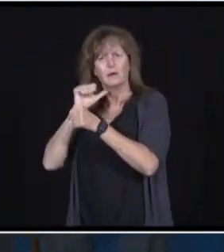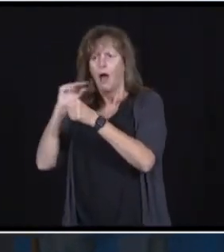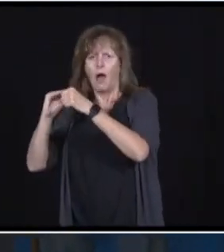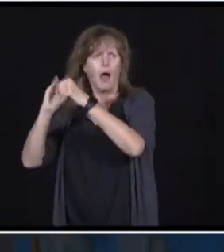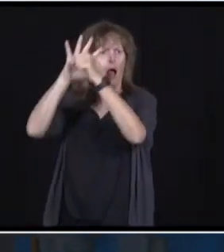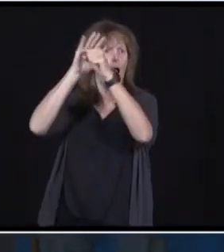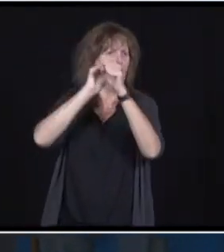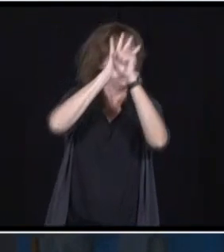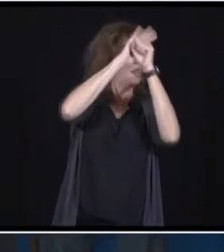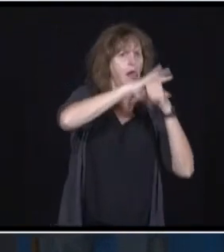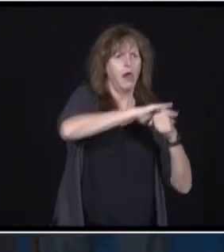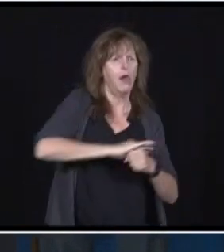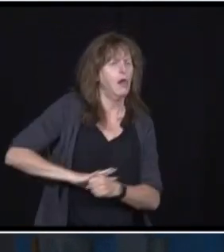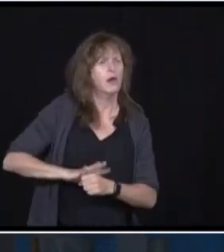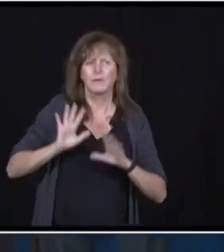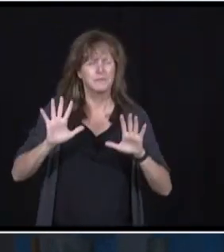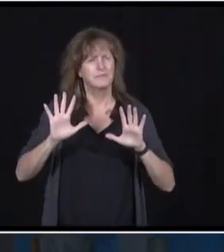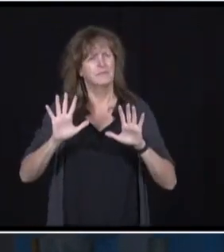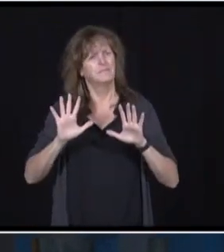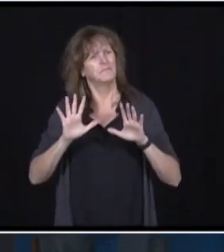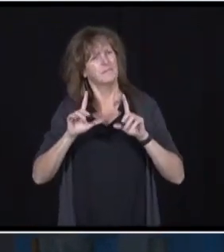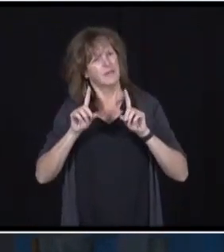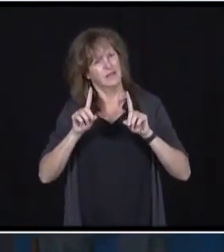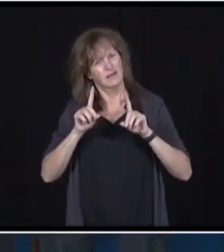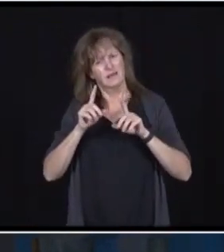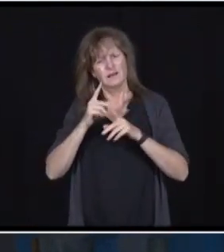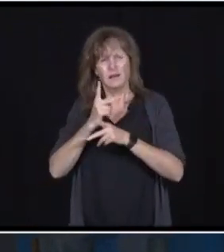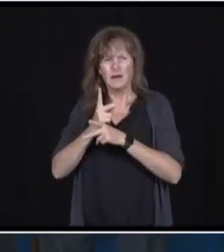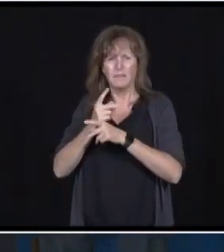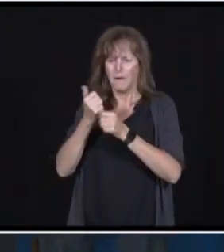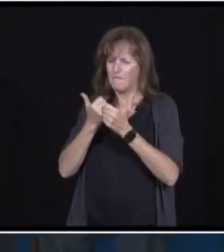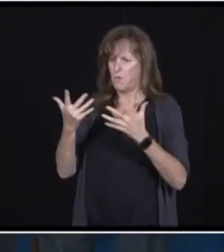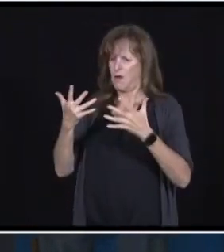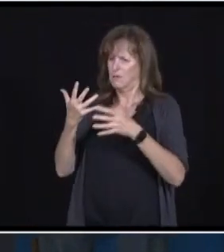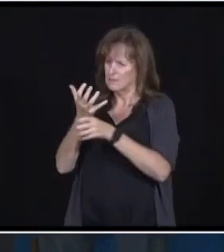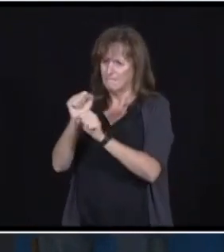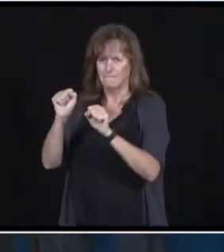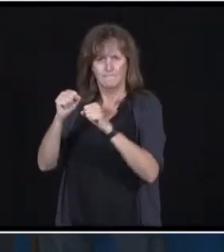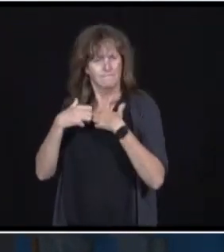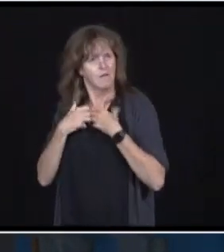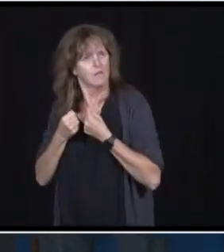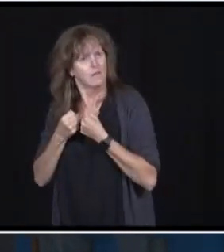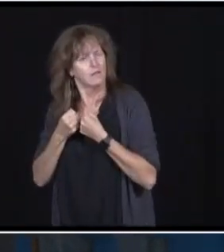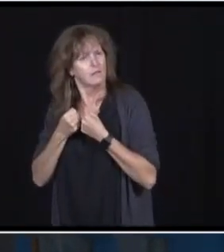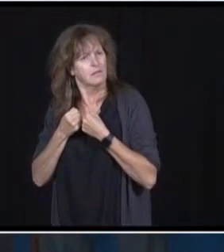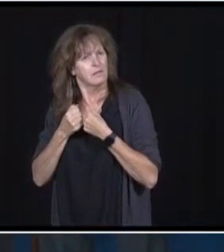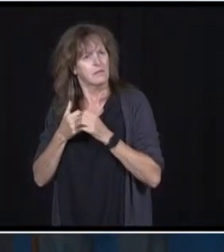Not to just stop the spread, the other parts of Ontario, but to keep everybody safe and healthy.